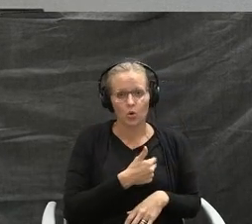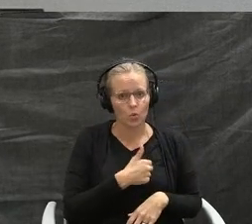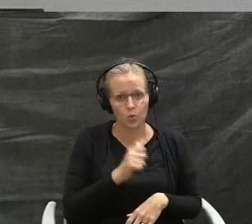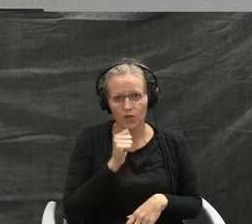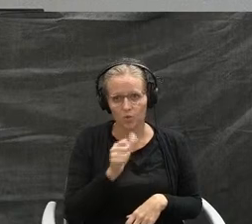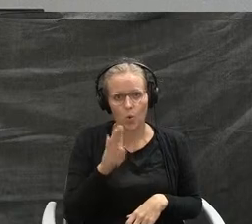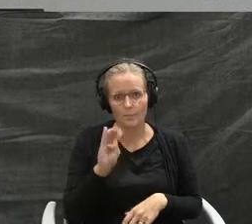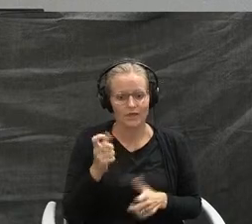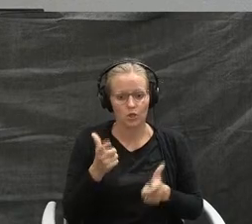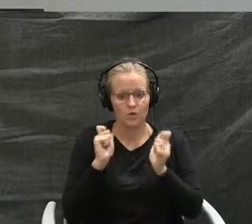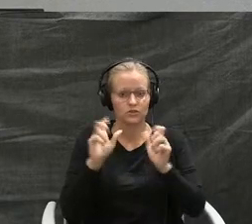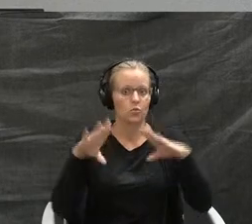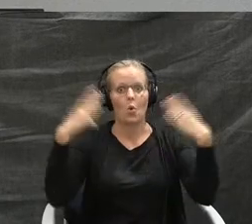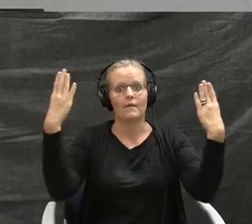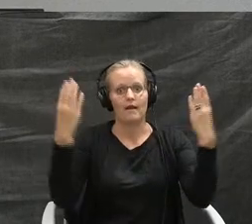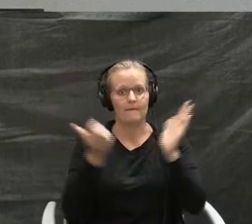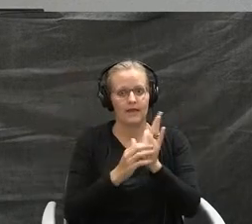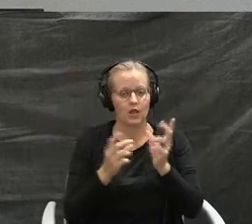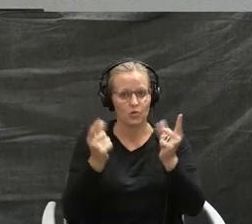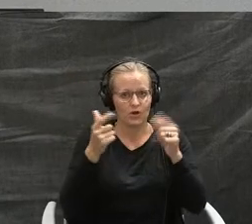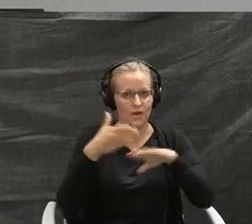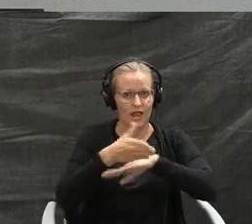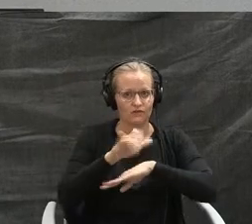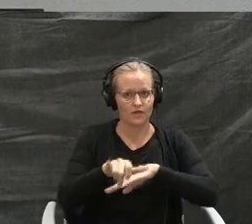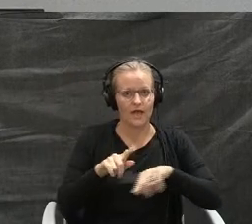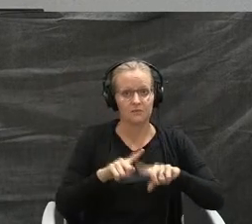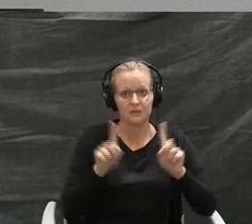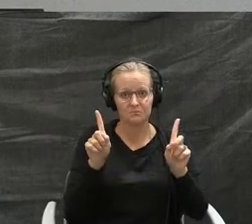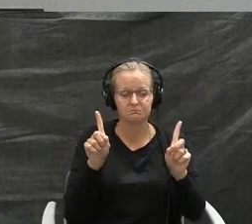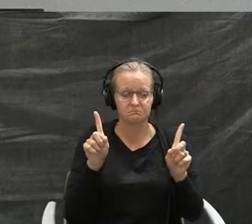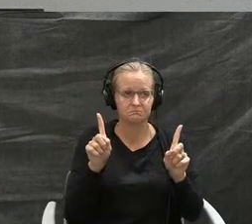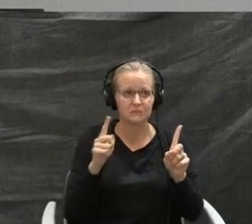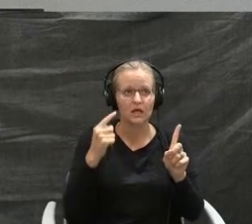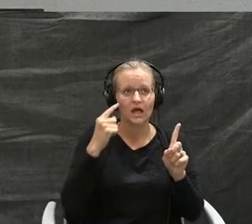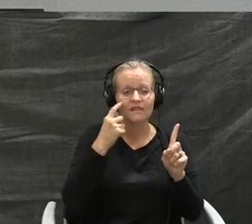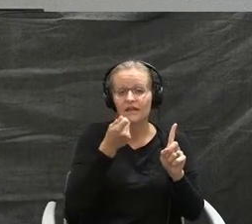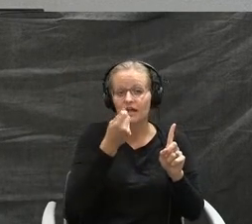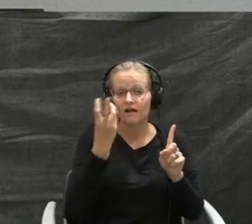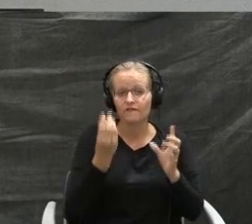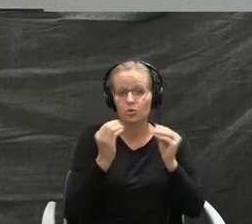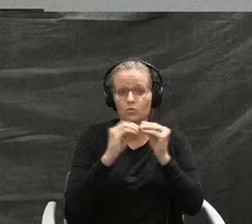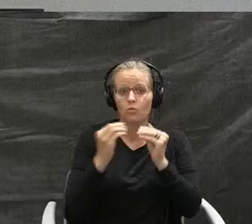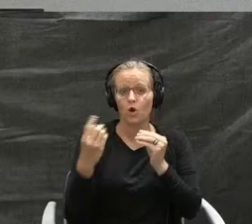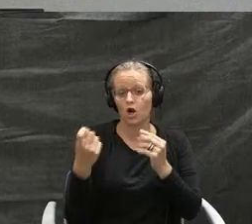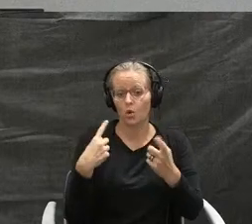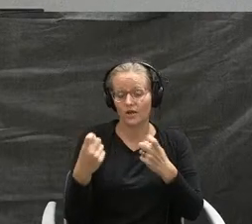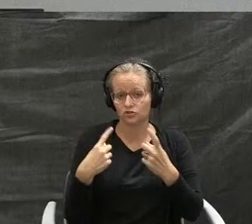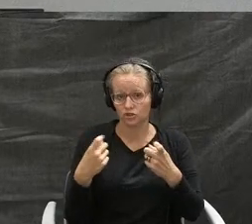So I think a couple more questions that I was asked to